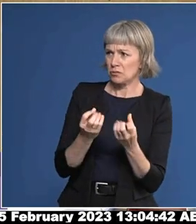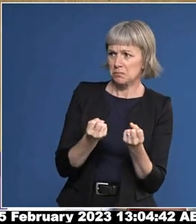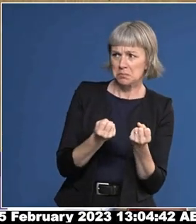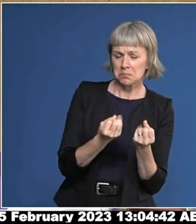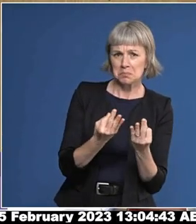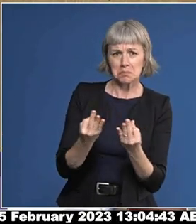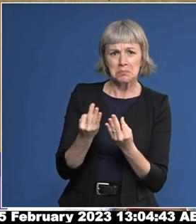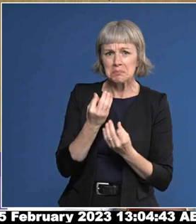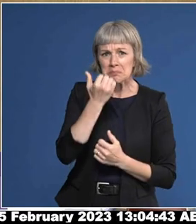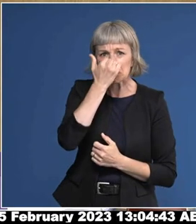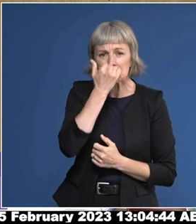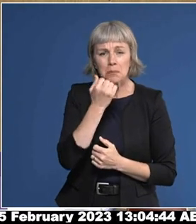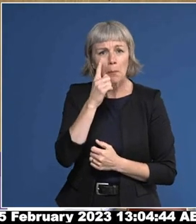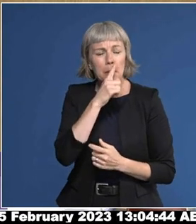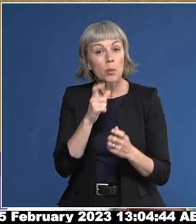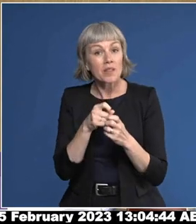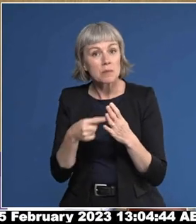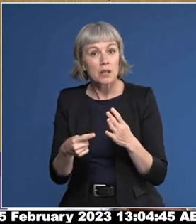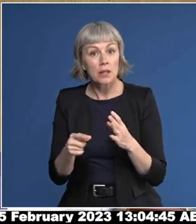your leadership roles and on your boards.